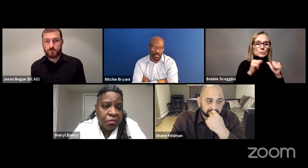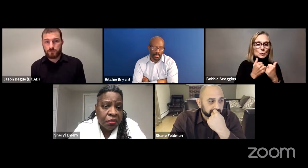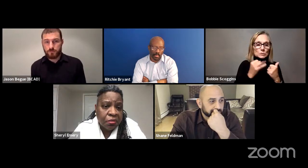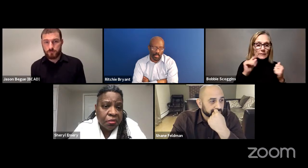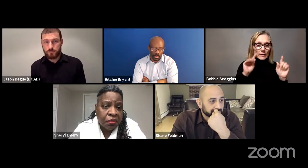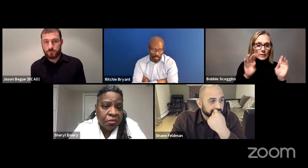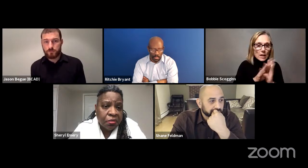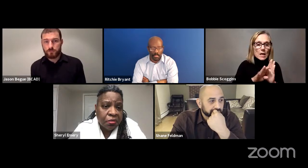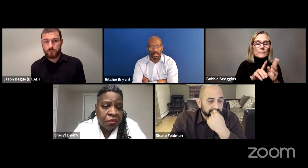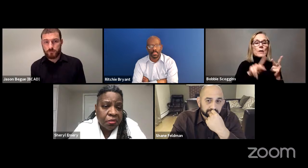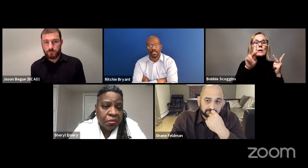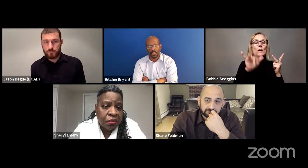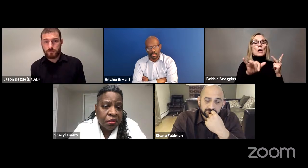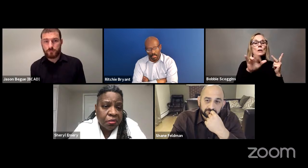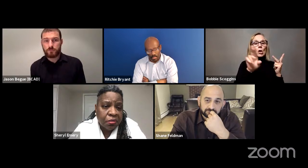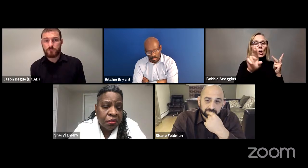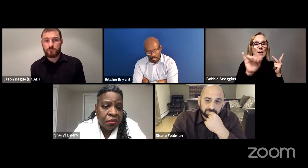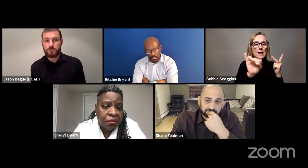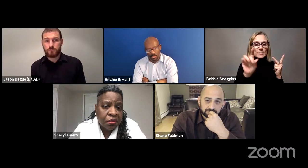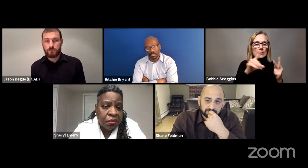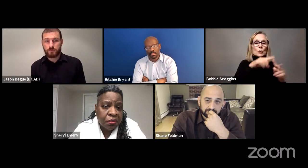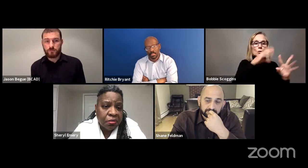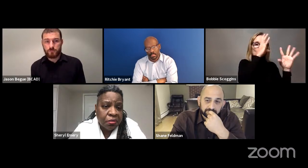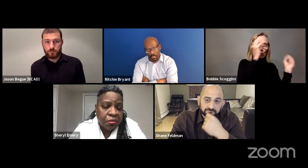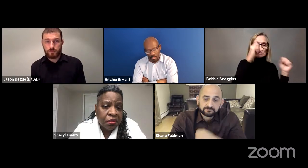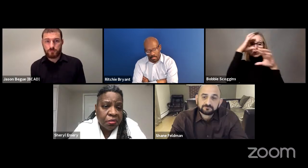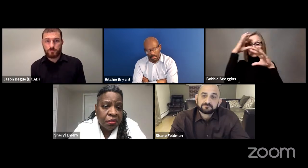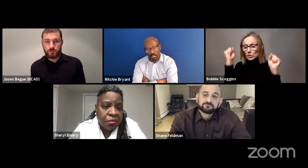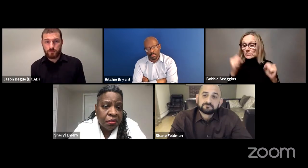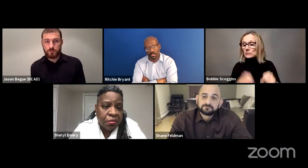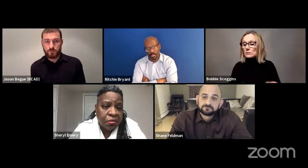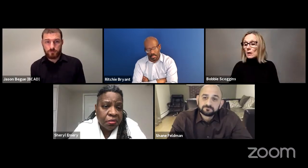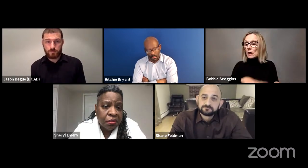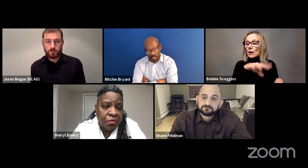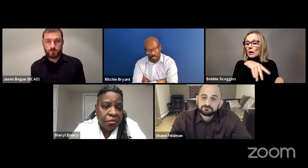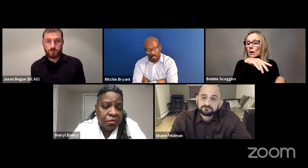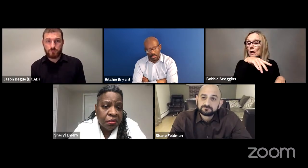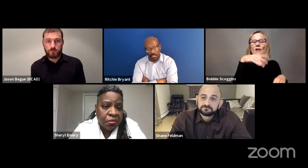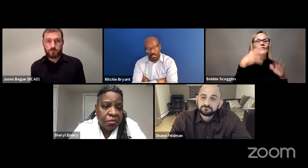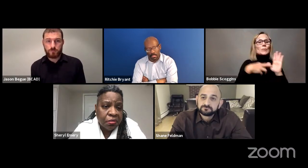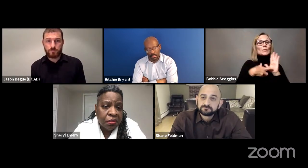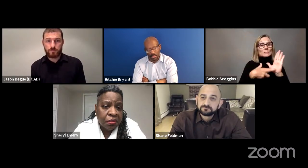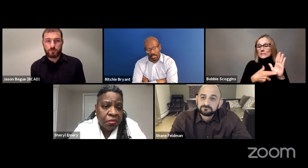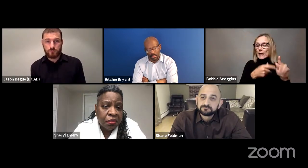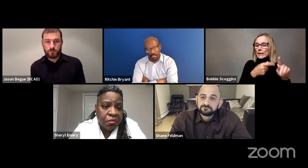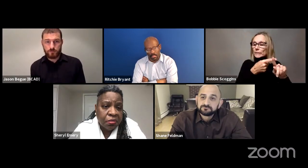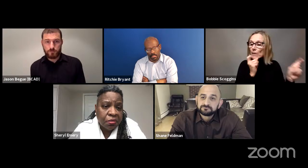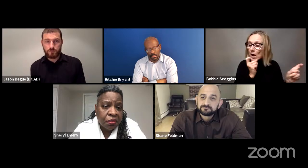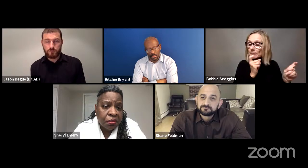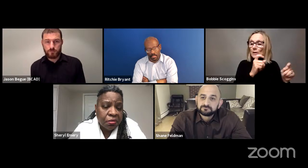the PCC. That included the Kentucky Association of the Deaf, the Kentucky chapter of RID.